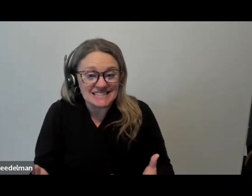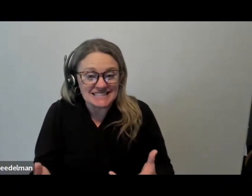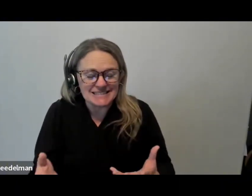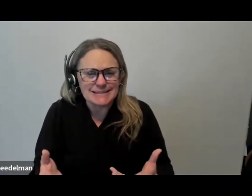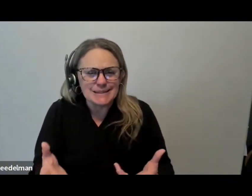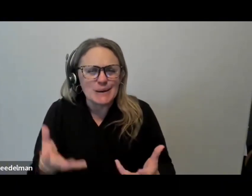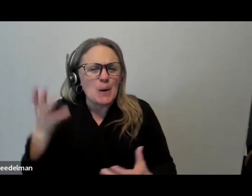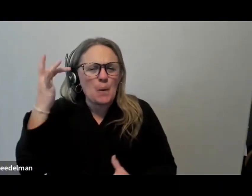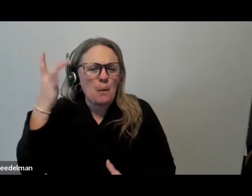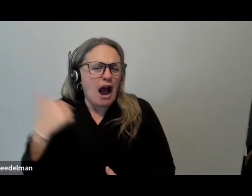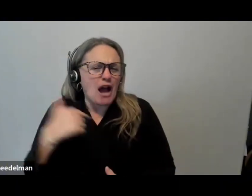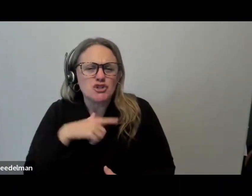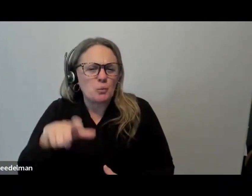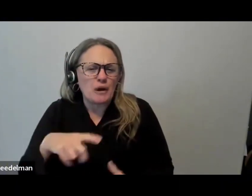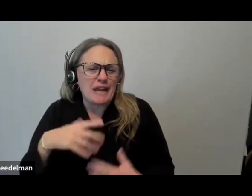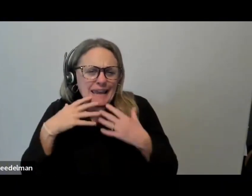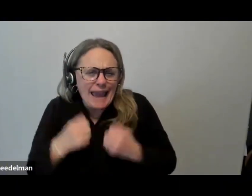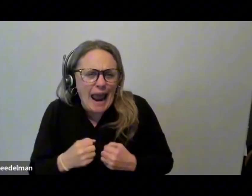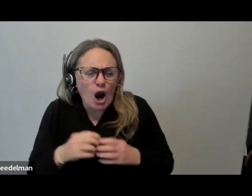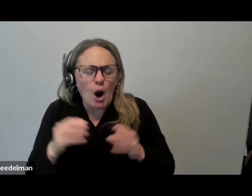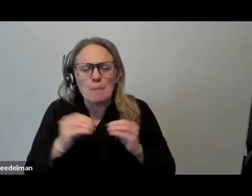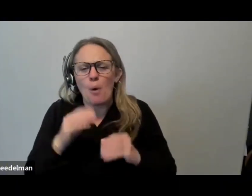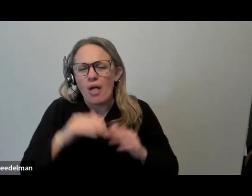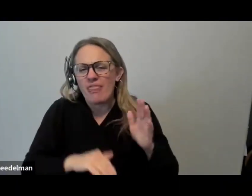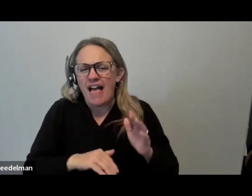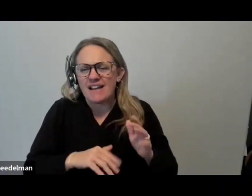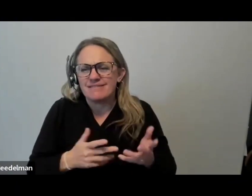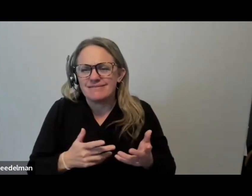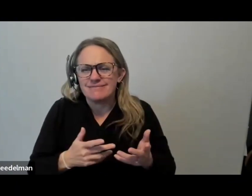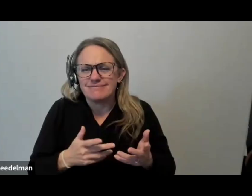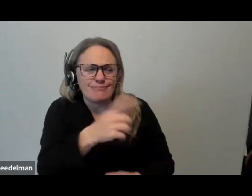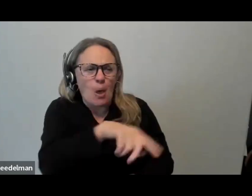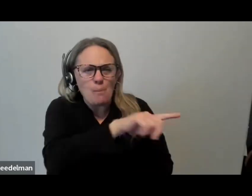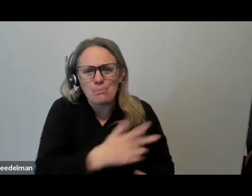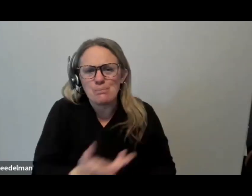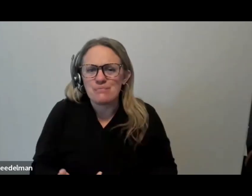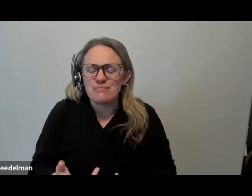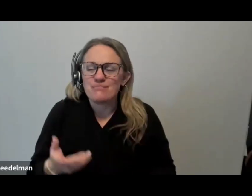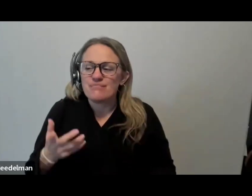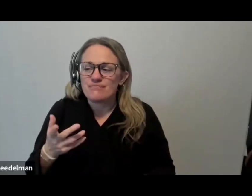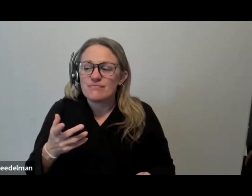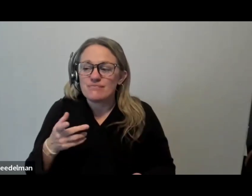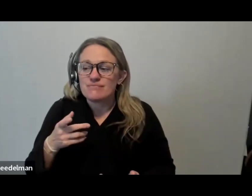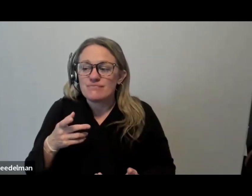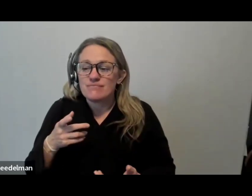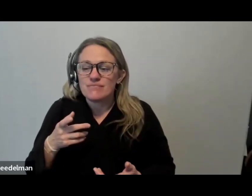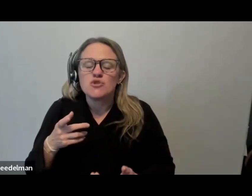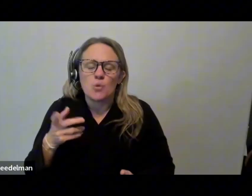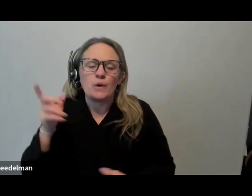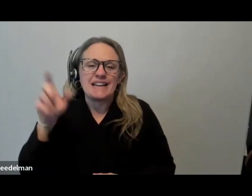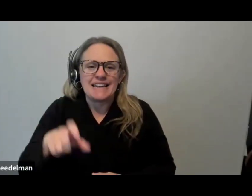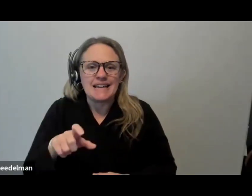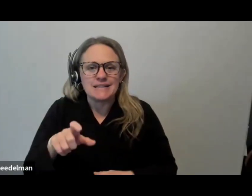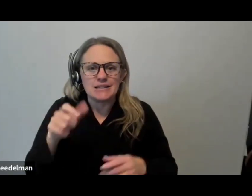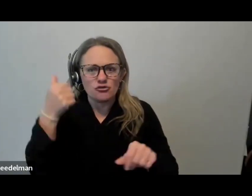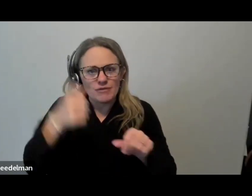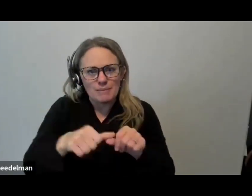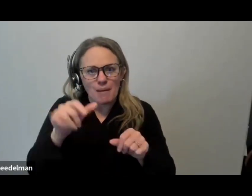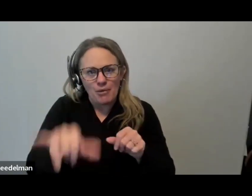or it's good to unblock this group of people, right? Which does get you in the door, but it doesn't necessarily always close the deal with especially leadership.